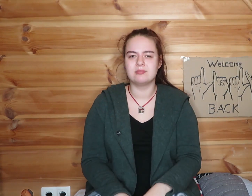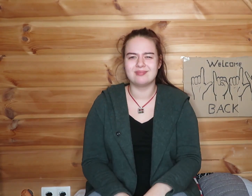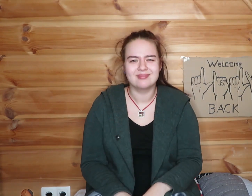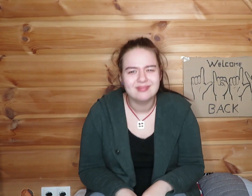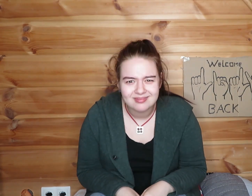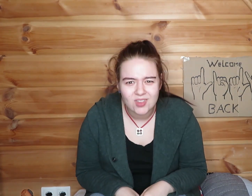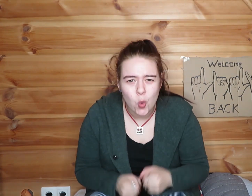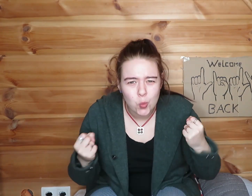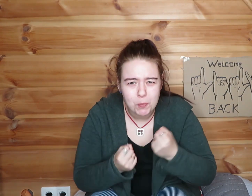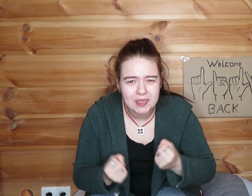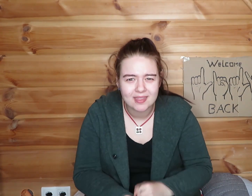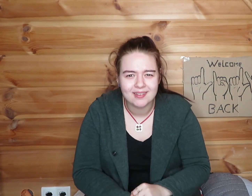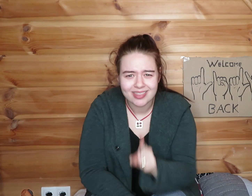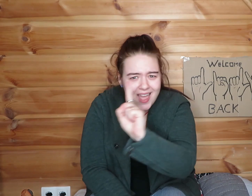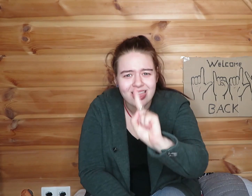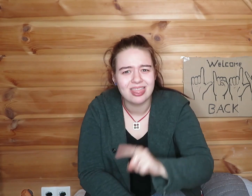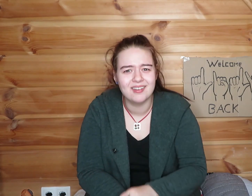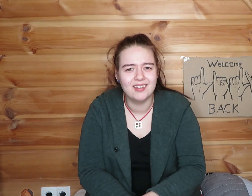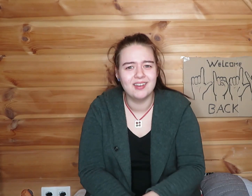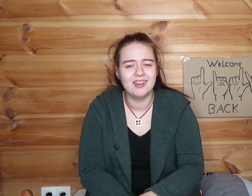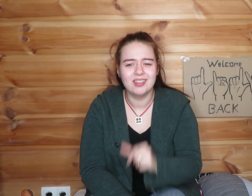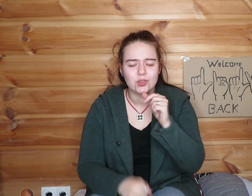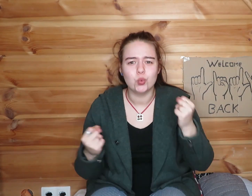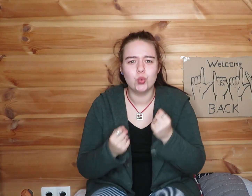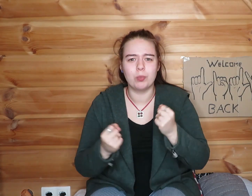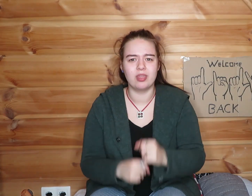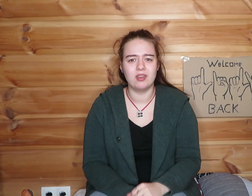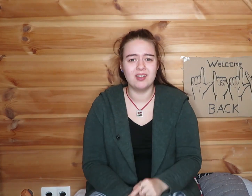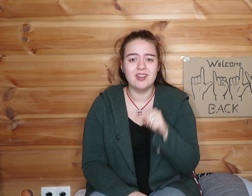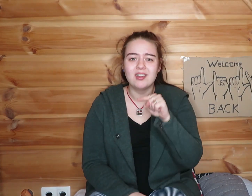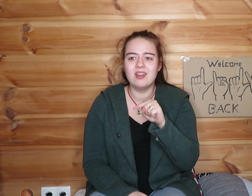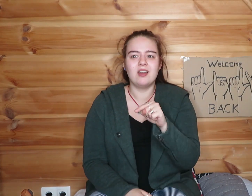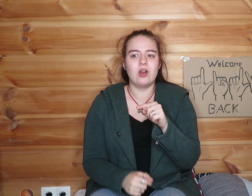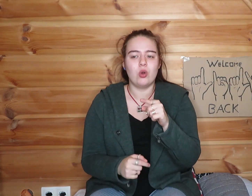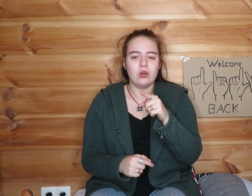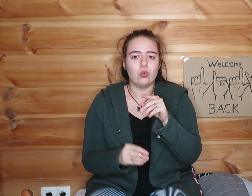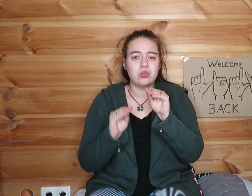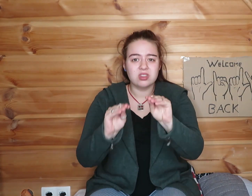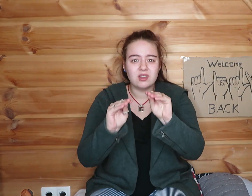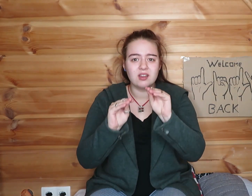PRACTICE?! No. That should not be your practice. It is schooling.